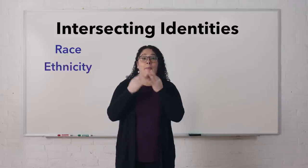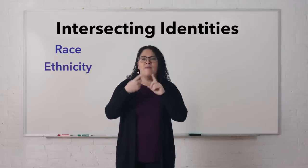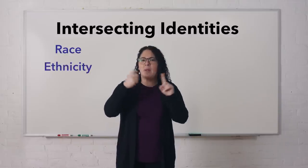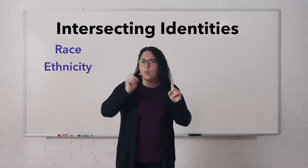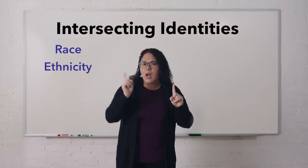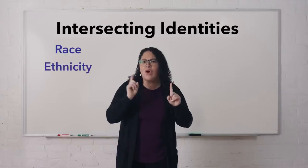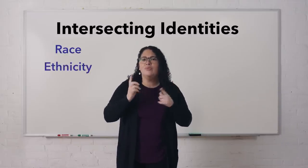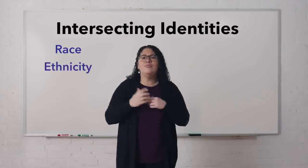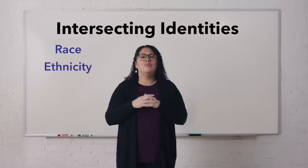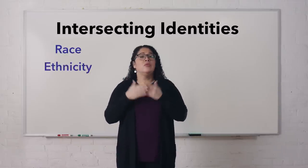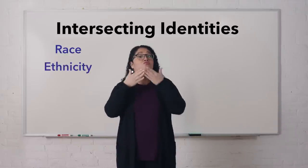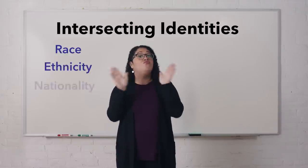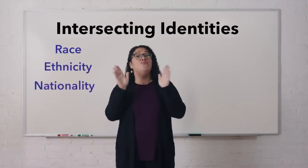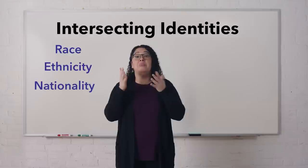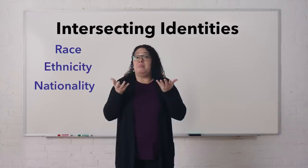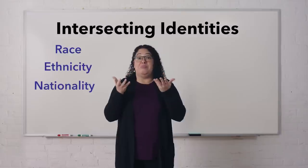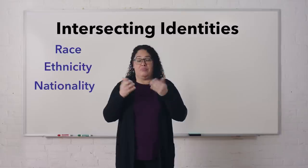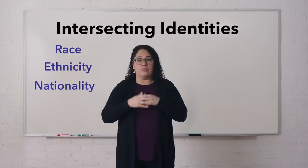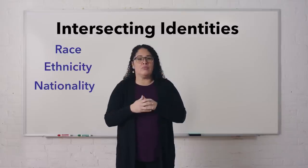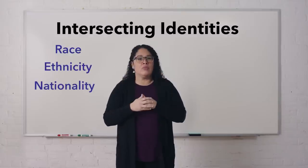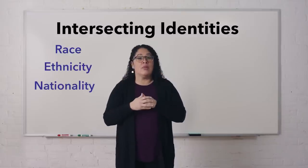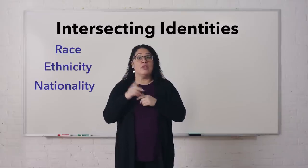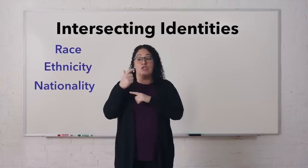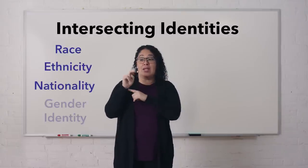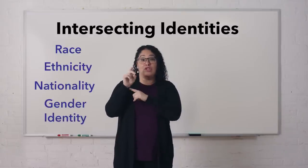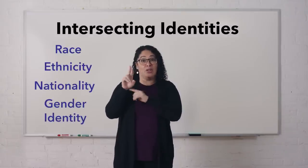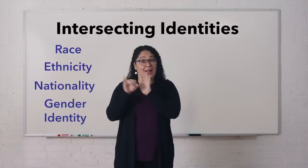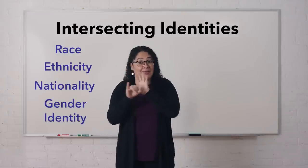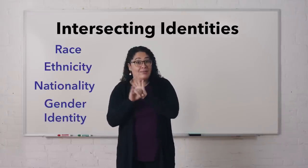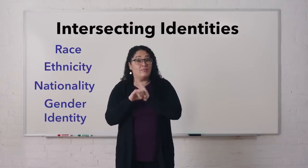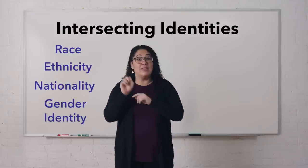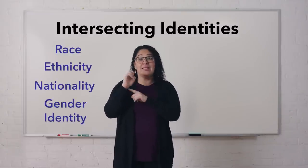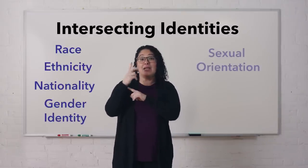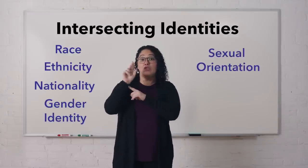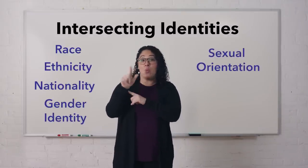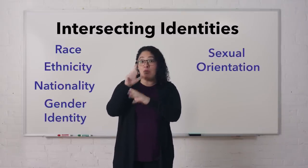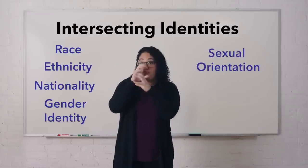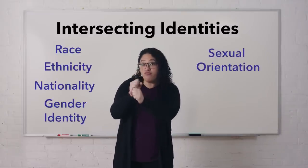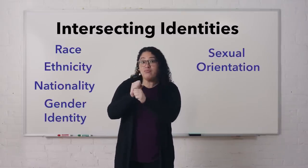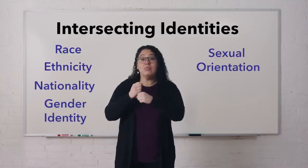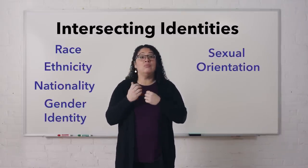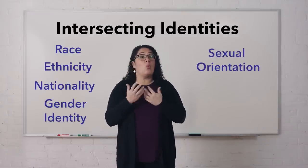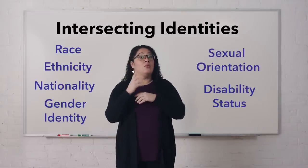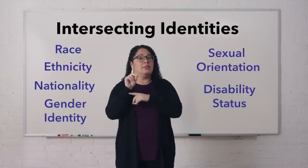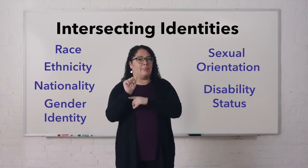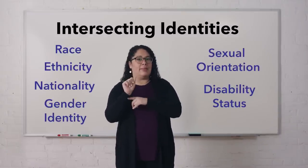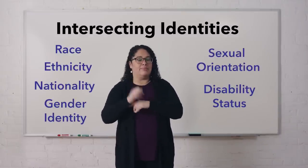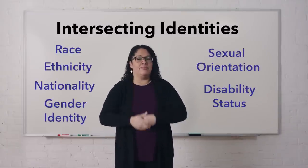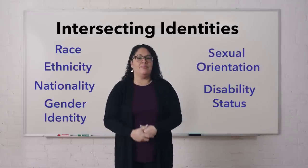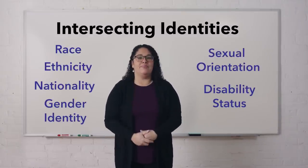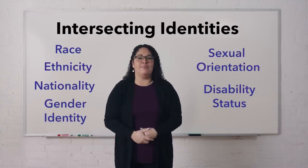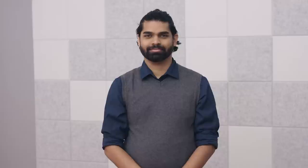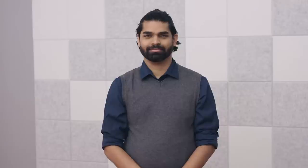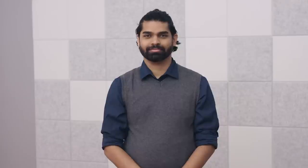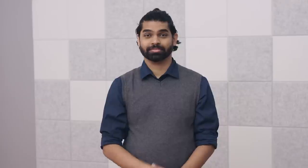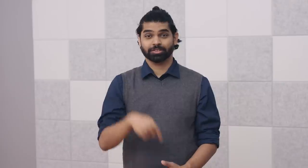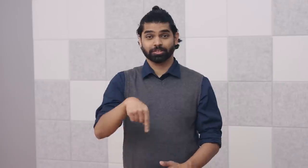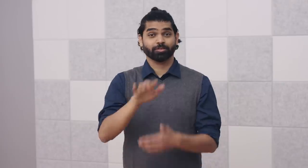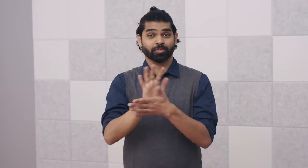ethnicity, nationality, gender identity, sexual orientation, and disability status.